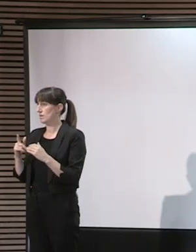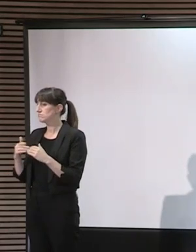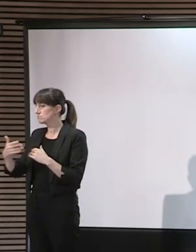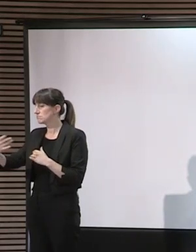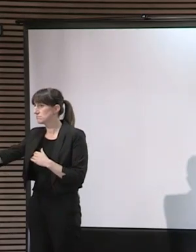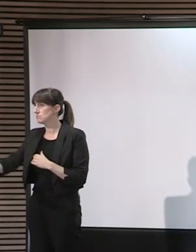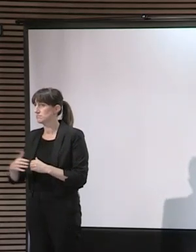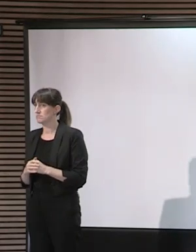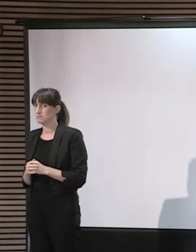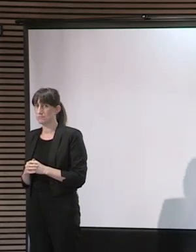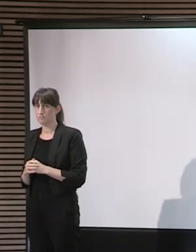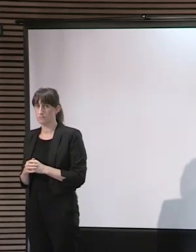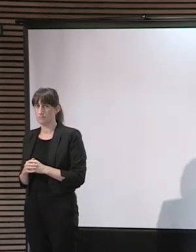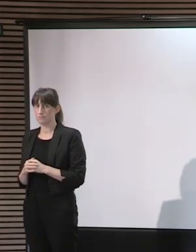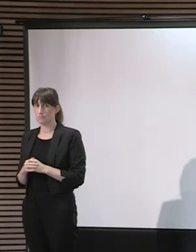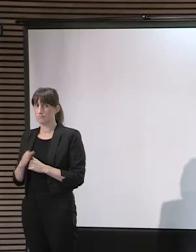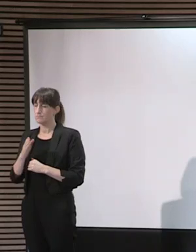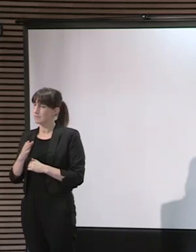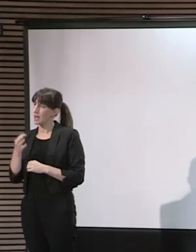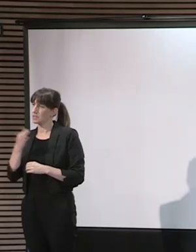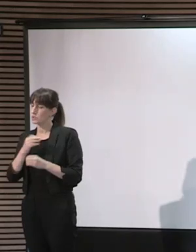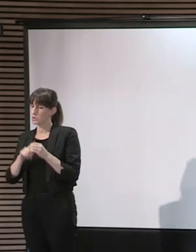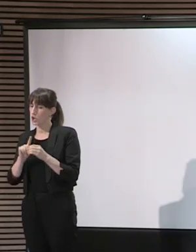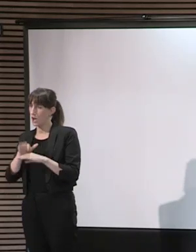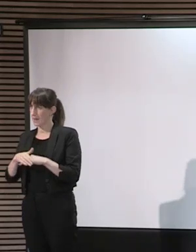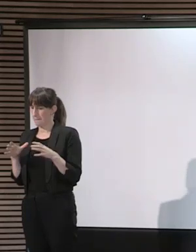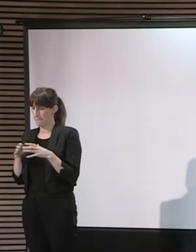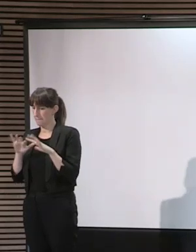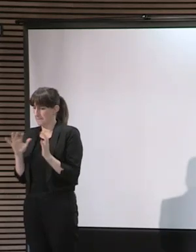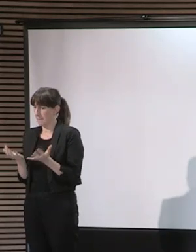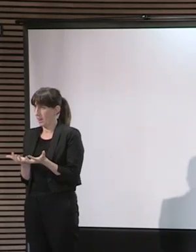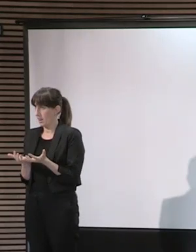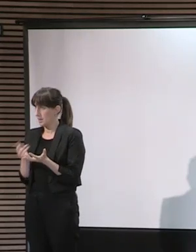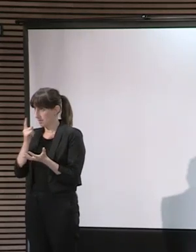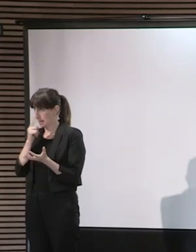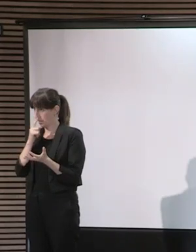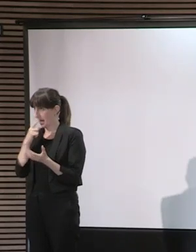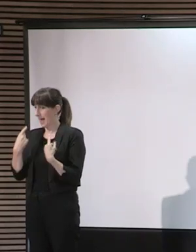are currently living with the restrictions that come with Level 2.